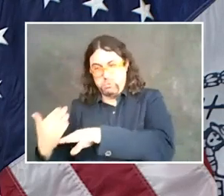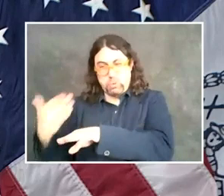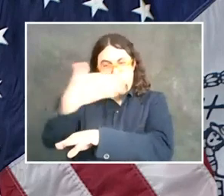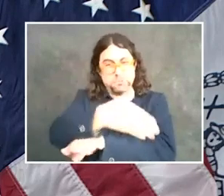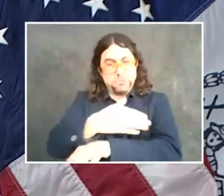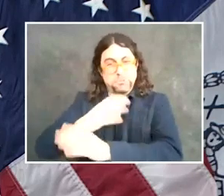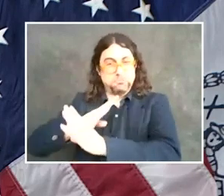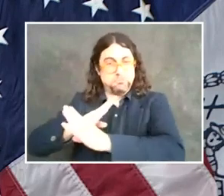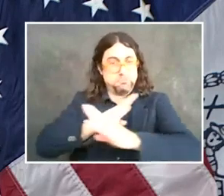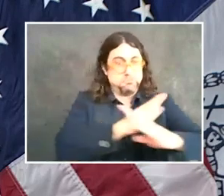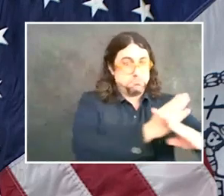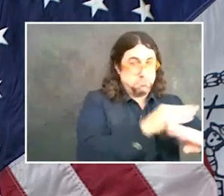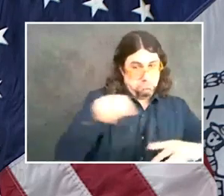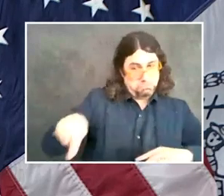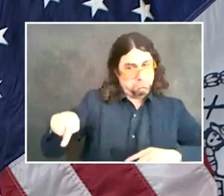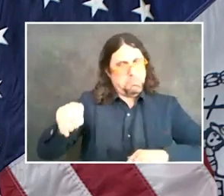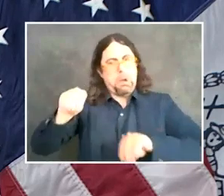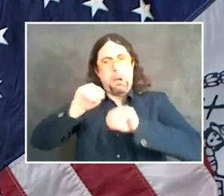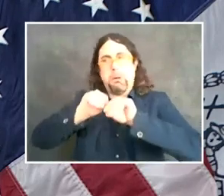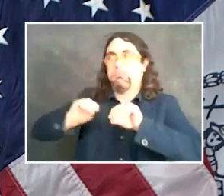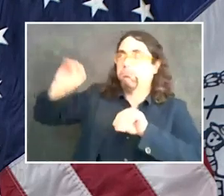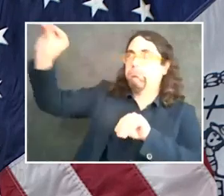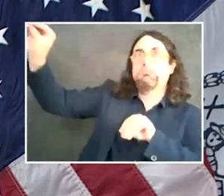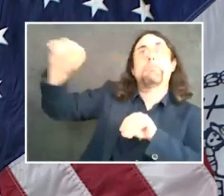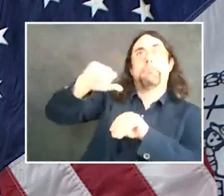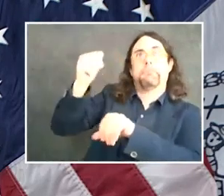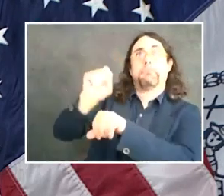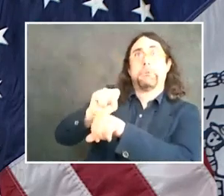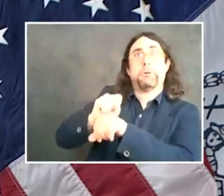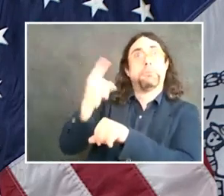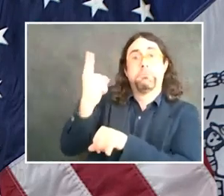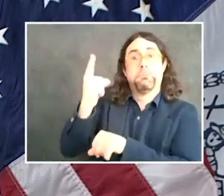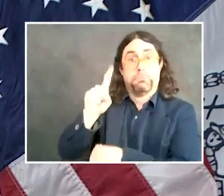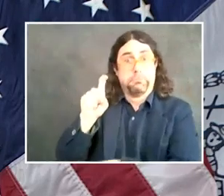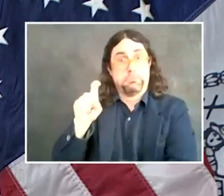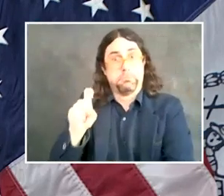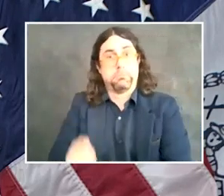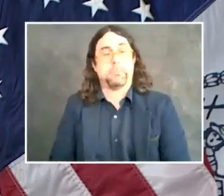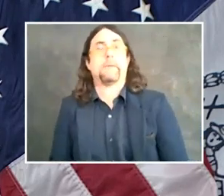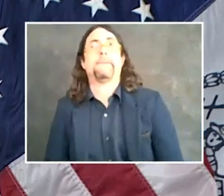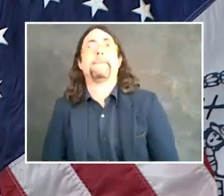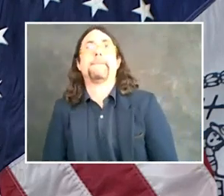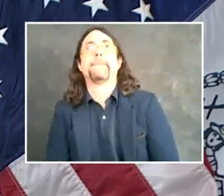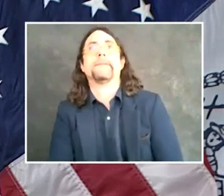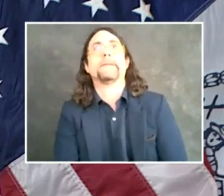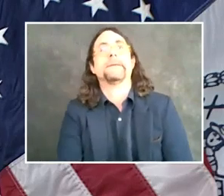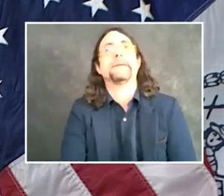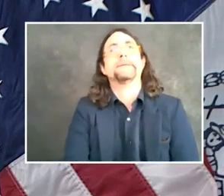INTEREST OF FAIRNESS, ALL YOUR COLLEAGUES HAVE BEEN DOING, TWO QUESTIONS UP FRONT. ONE OR TWO, AND WE'LL STICK TO